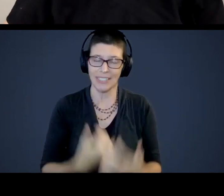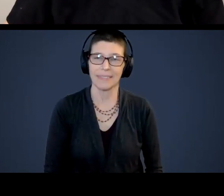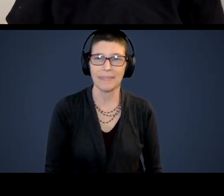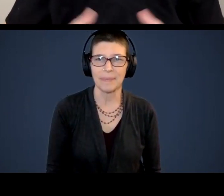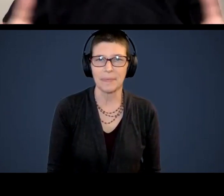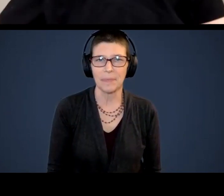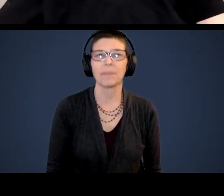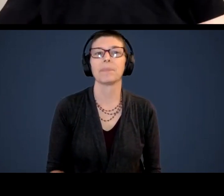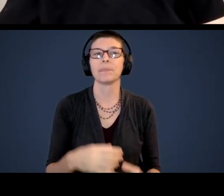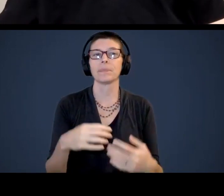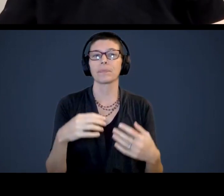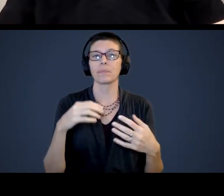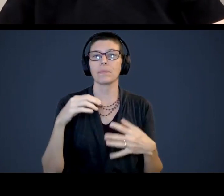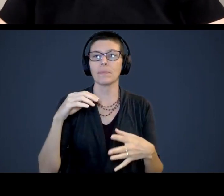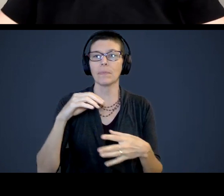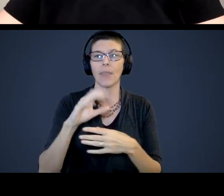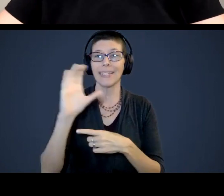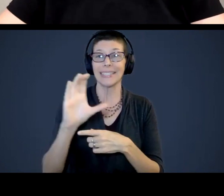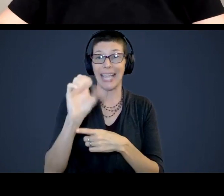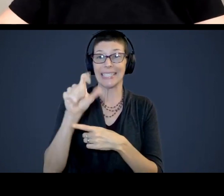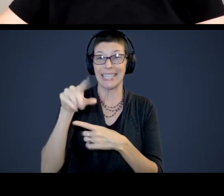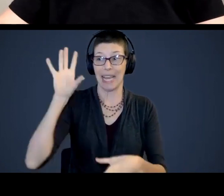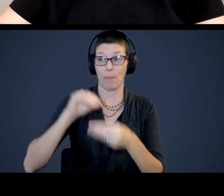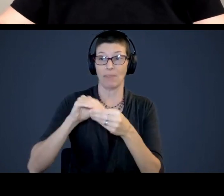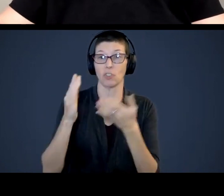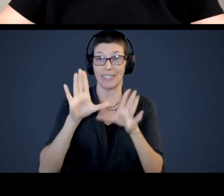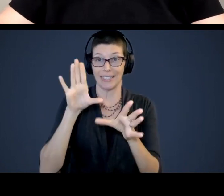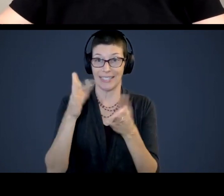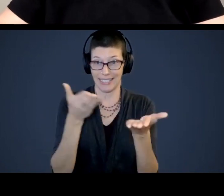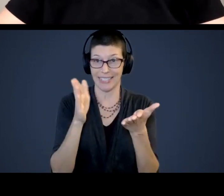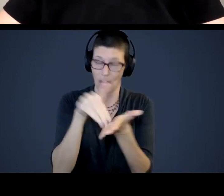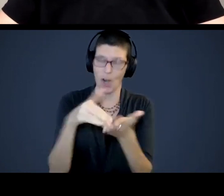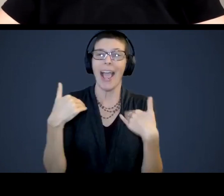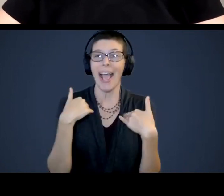The Comprehensive Service Center has an Ohana Program, and this is in part because of our